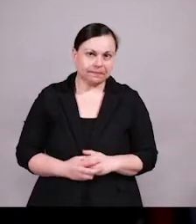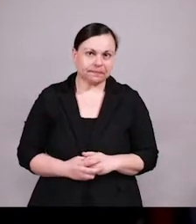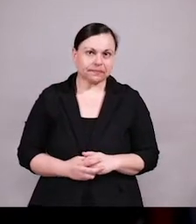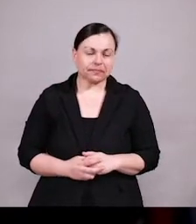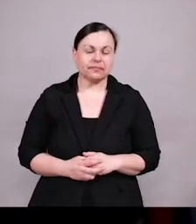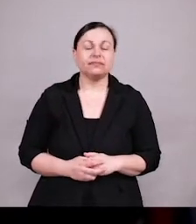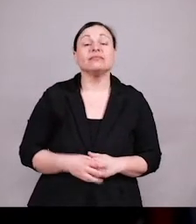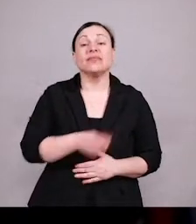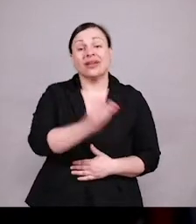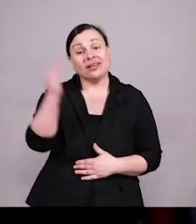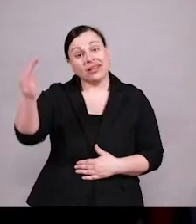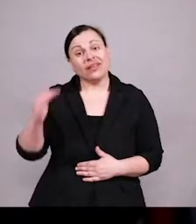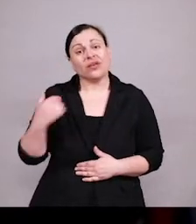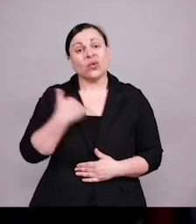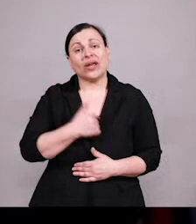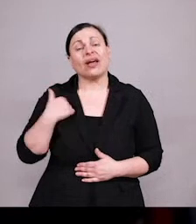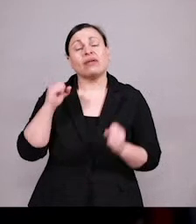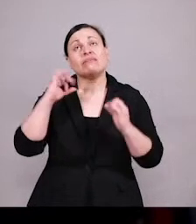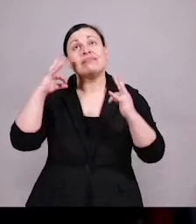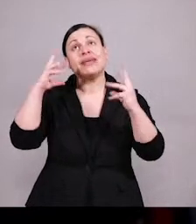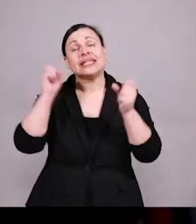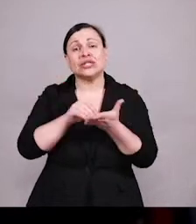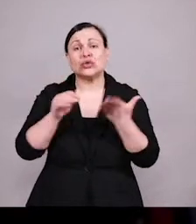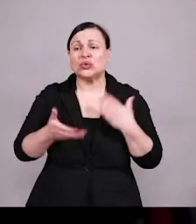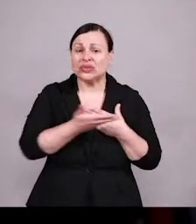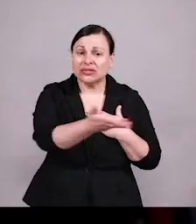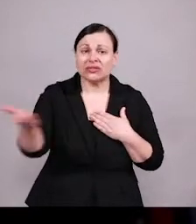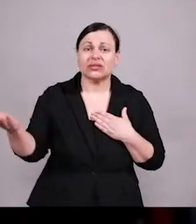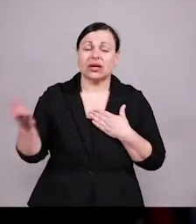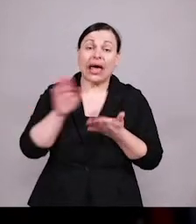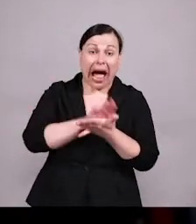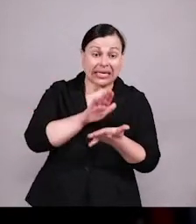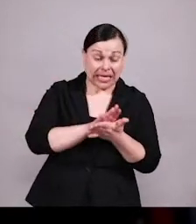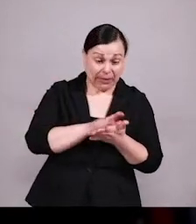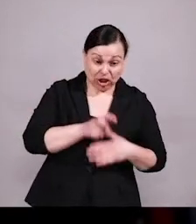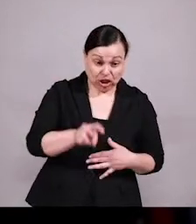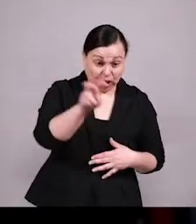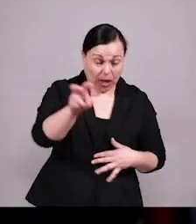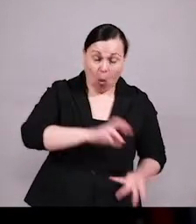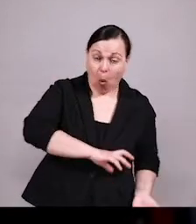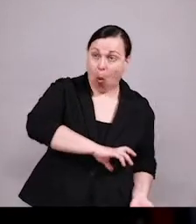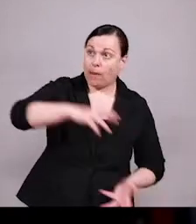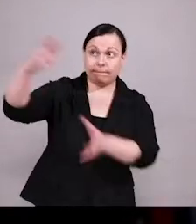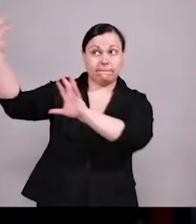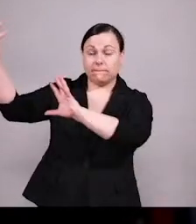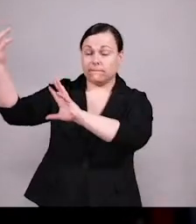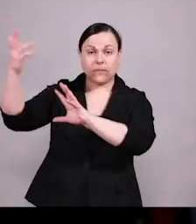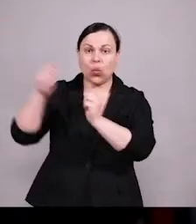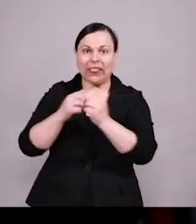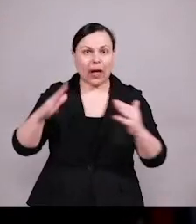there are our remarkable students, who not only had their academic journeys unexpectedly disrupted, but